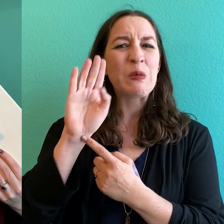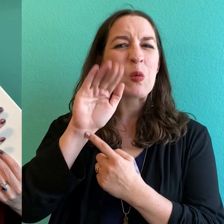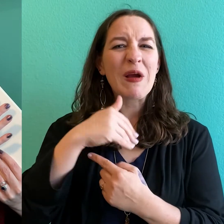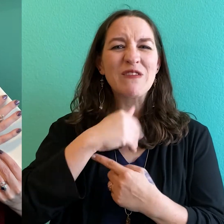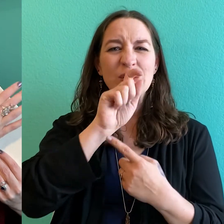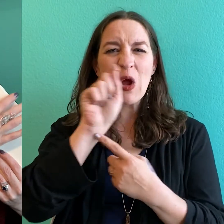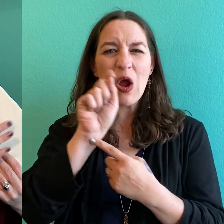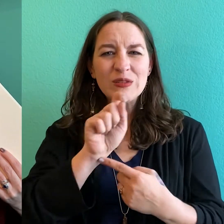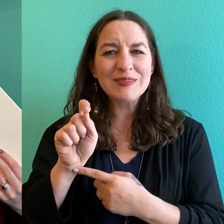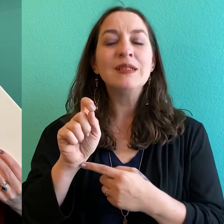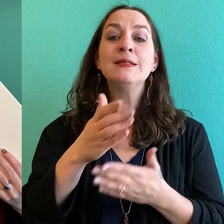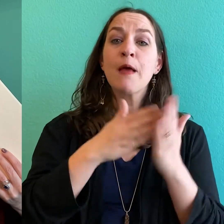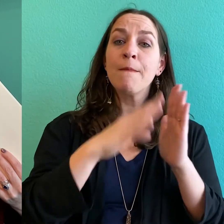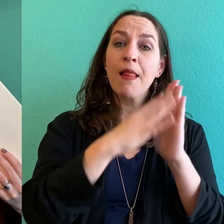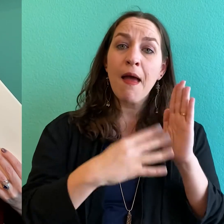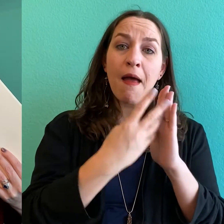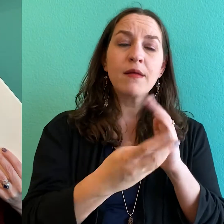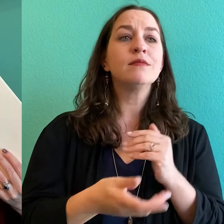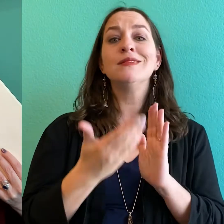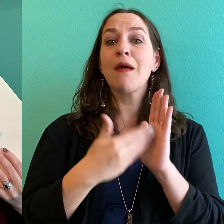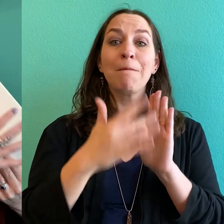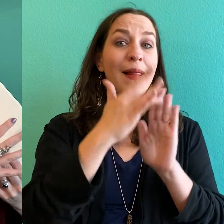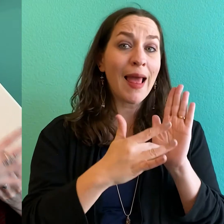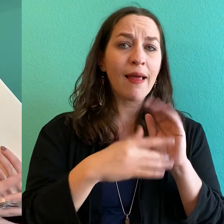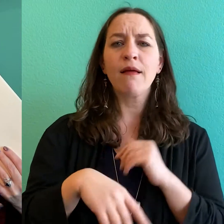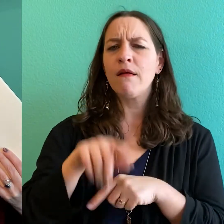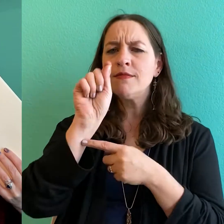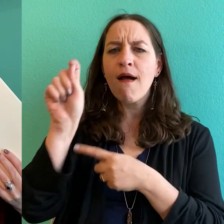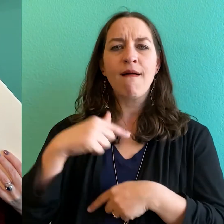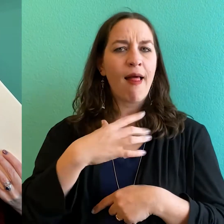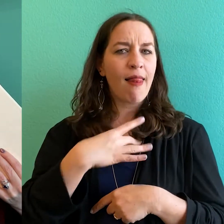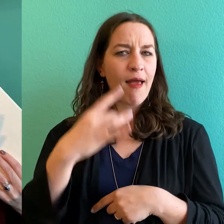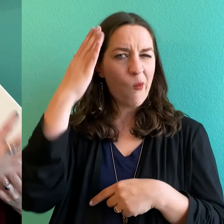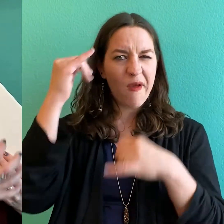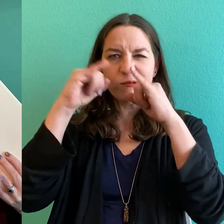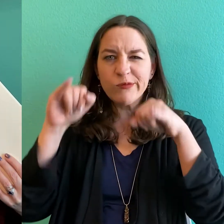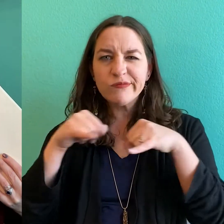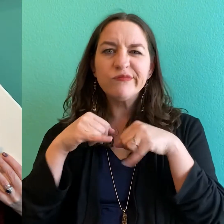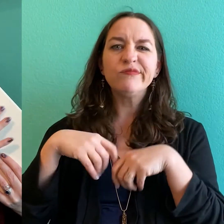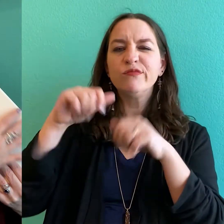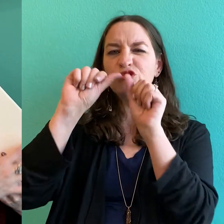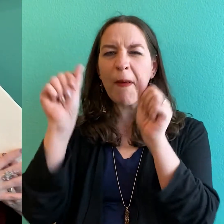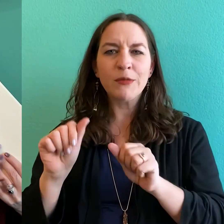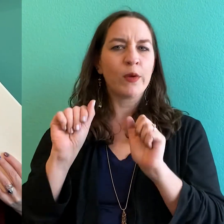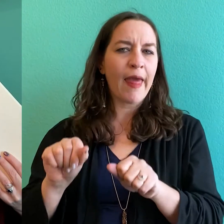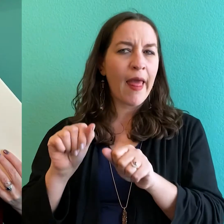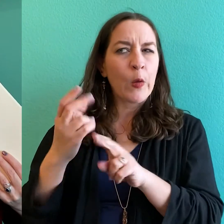dots on it instead of lined or blank paper because it lets me draw squares and draw shapes better when I have these little dots to help me.